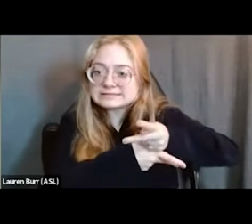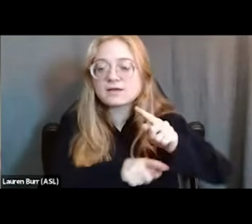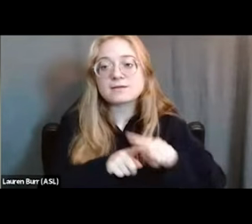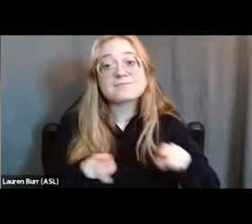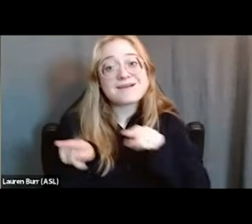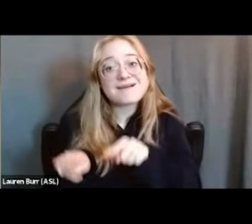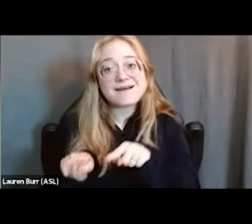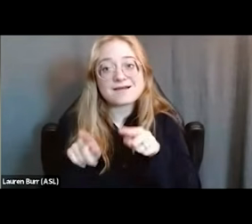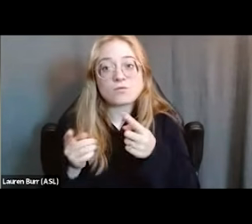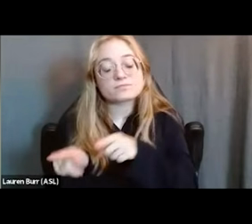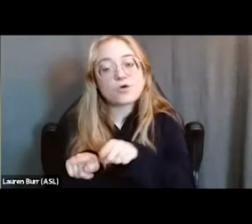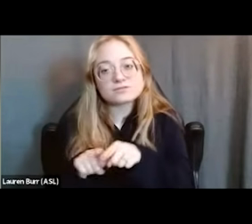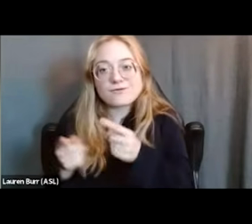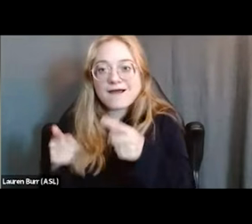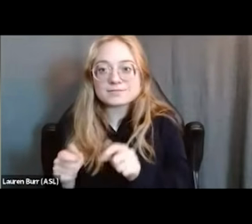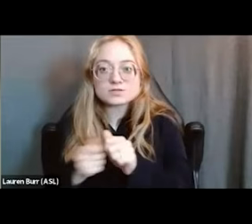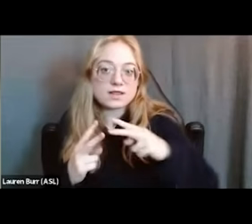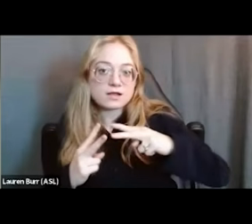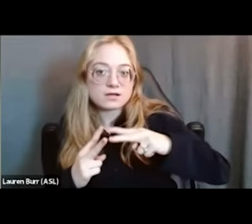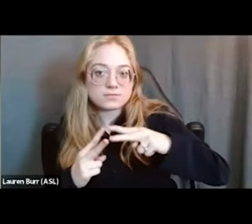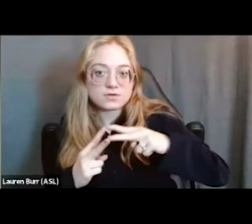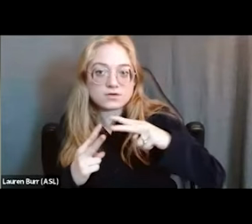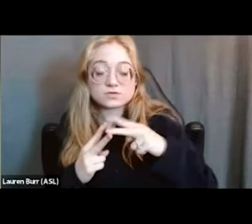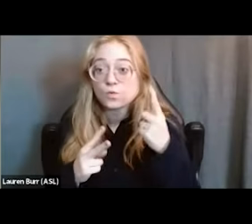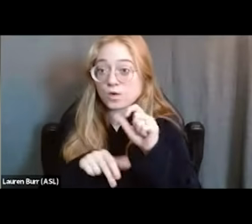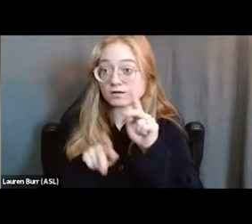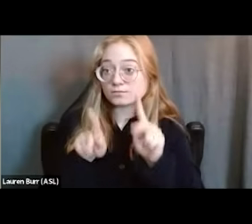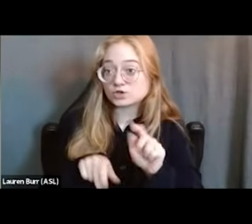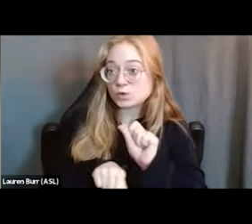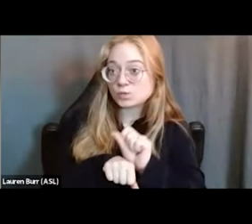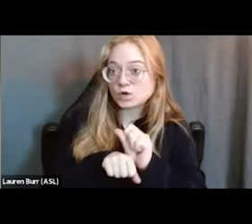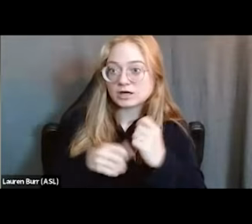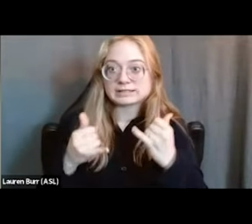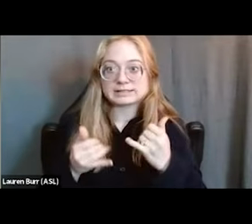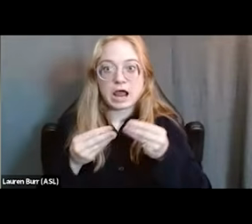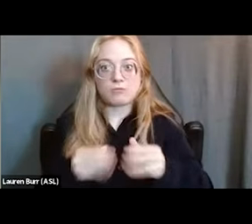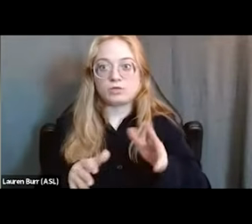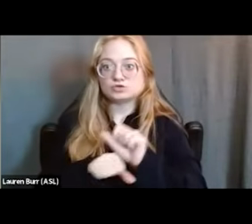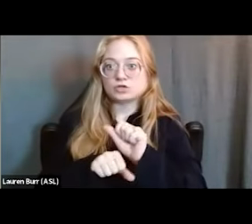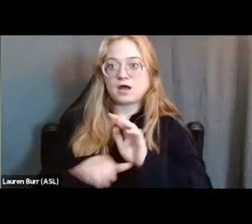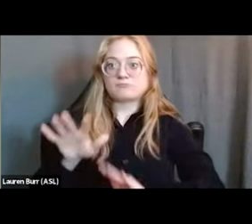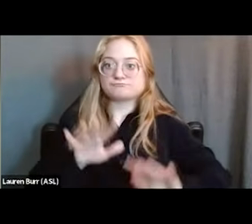who again, have that loss of income that contributes to them their first time homelessness. For those who have chronic,